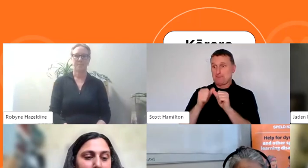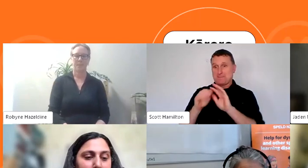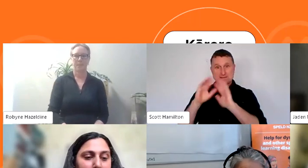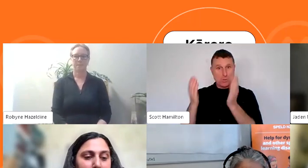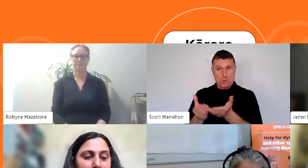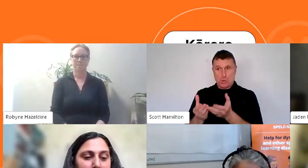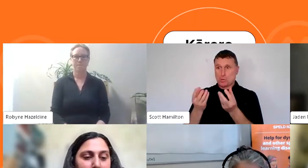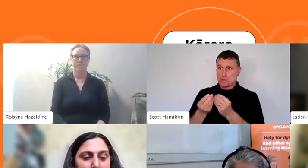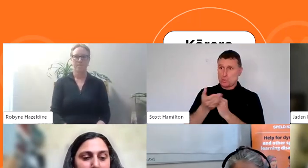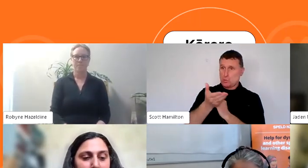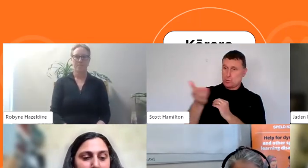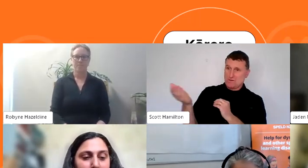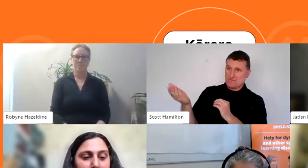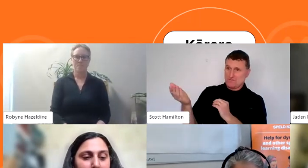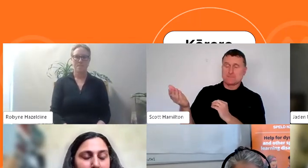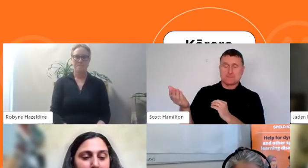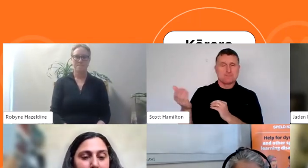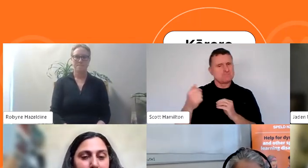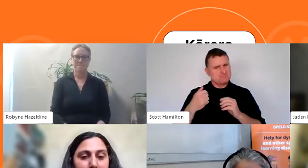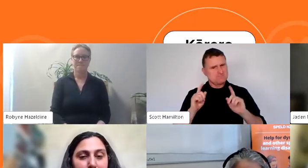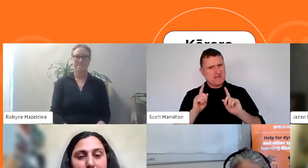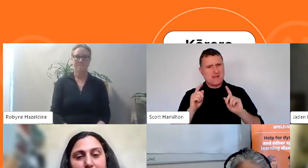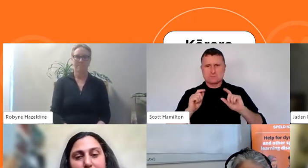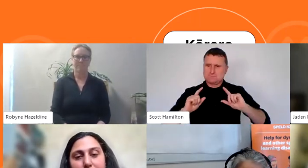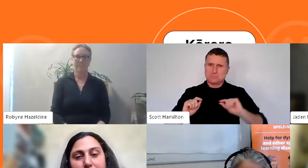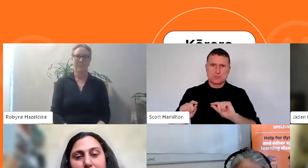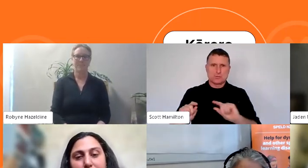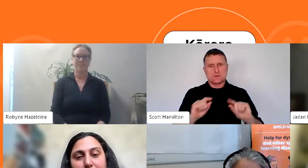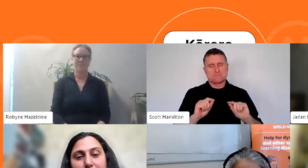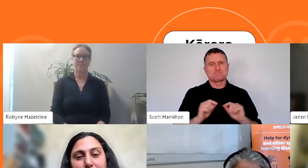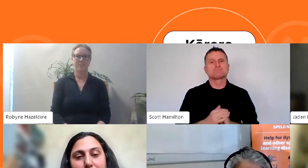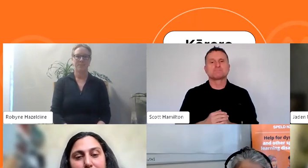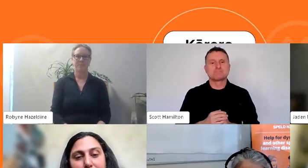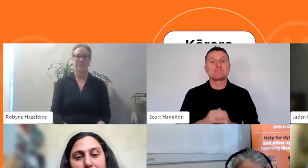through the practices that we have. We've been the ambulance for families